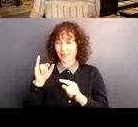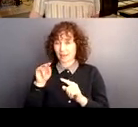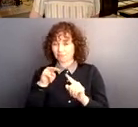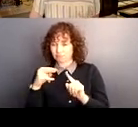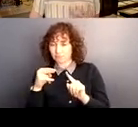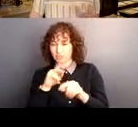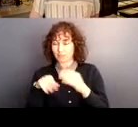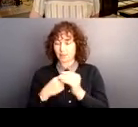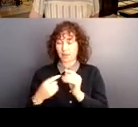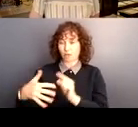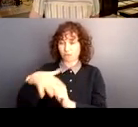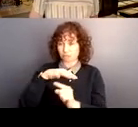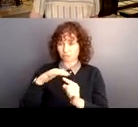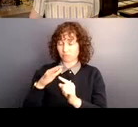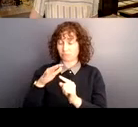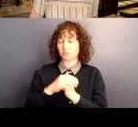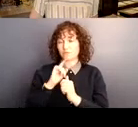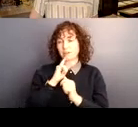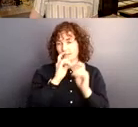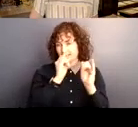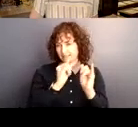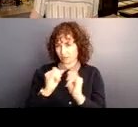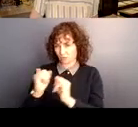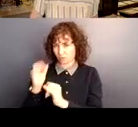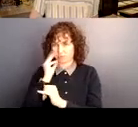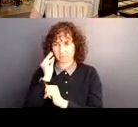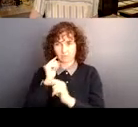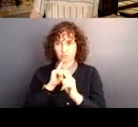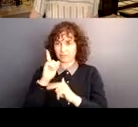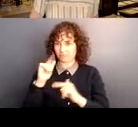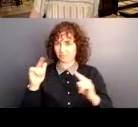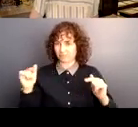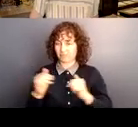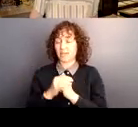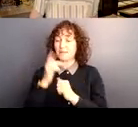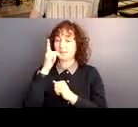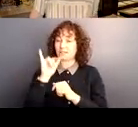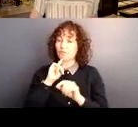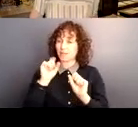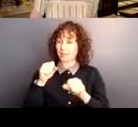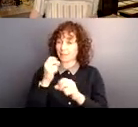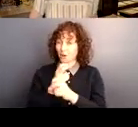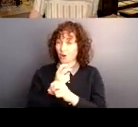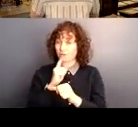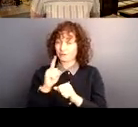atmosphere is a very individual experience because of this, It can be difficult to find conclusive evidence